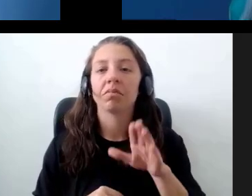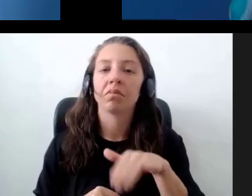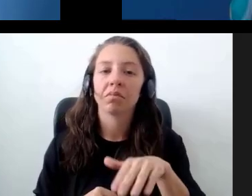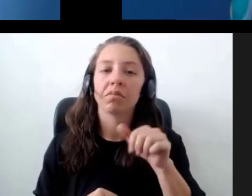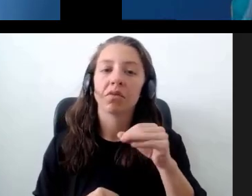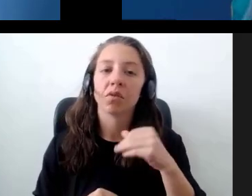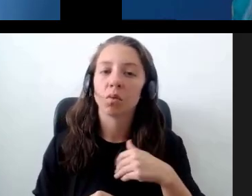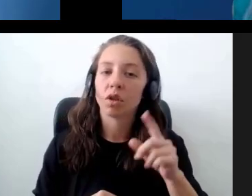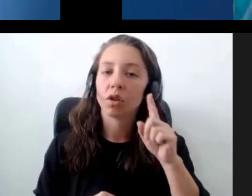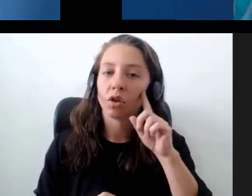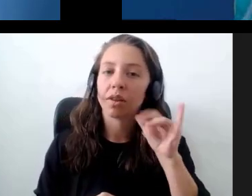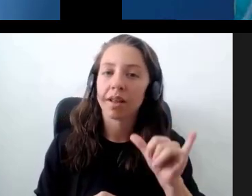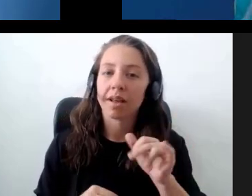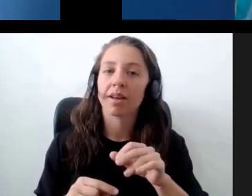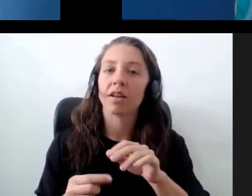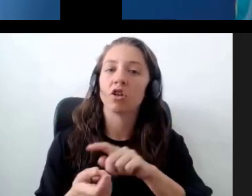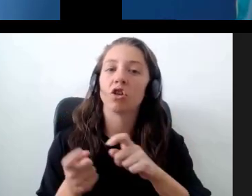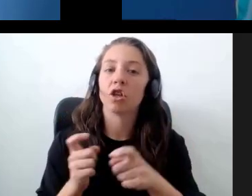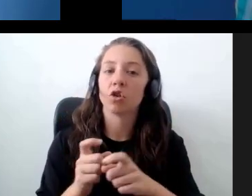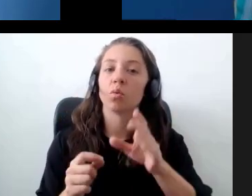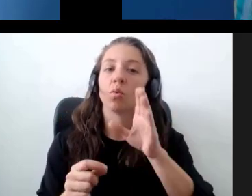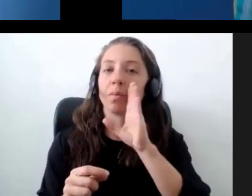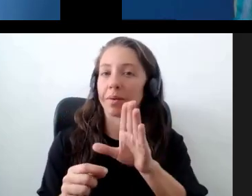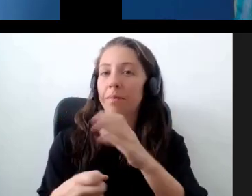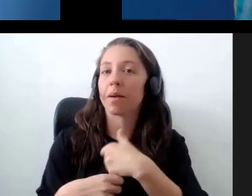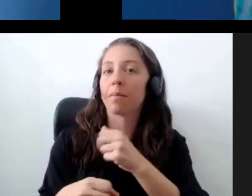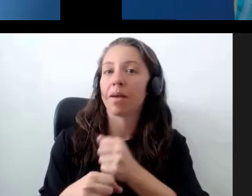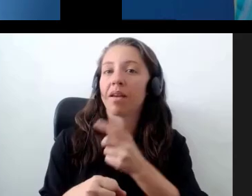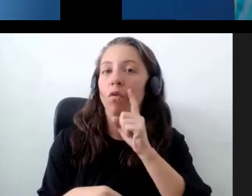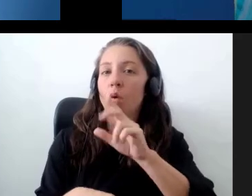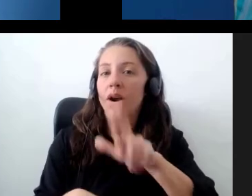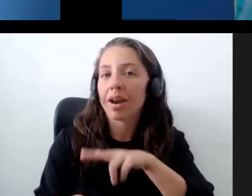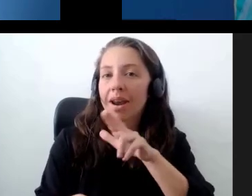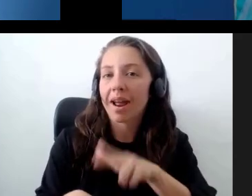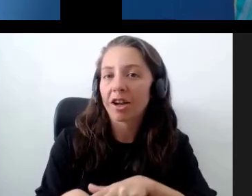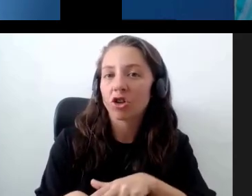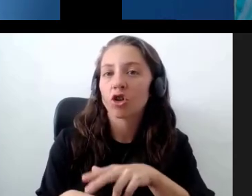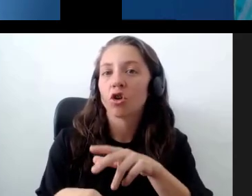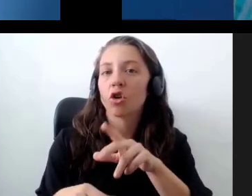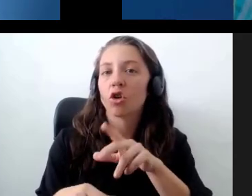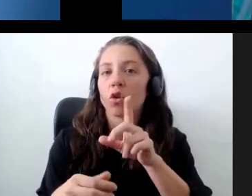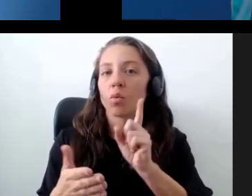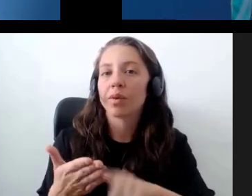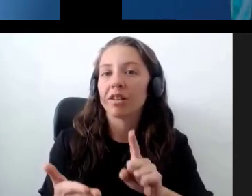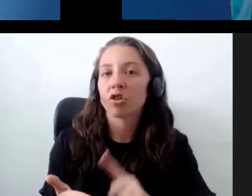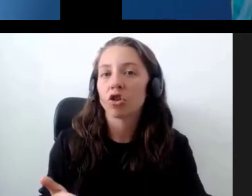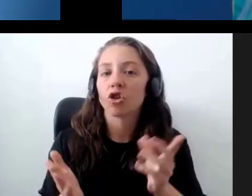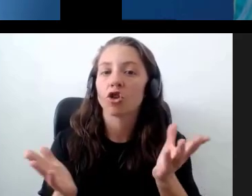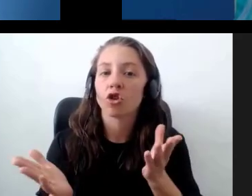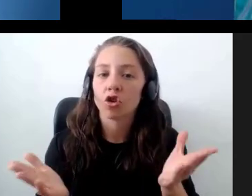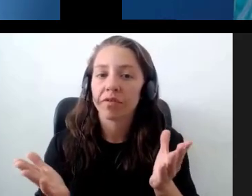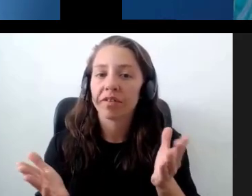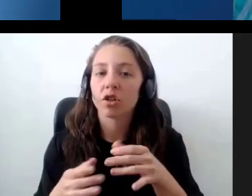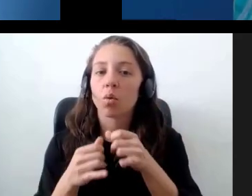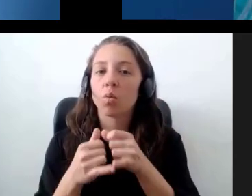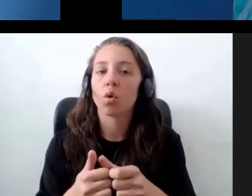to the application for National Research Service Award, NRSA training grants specifically to data tables